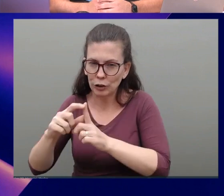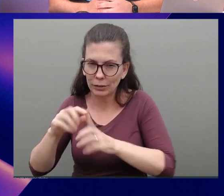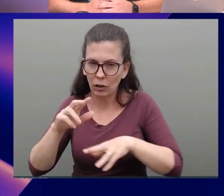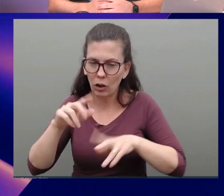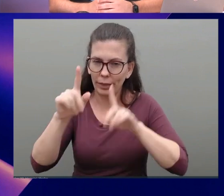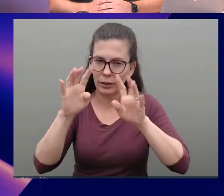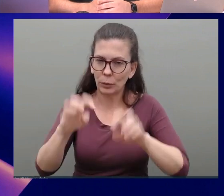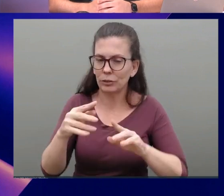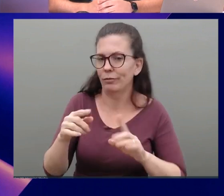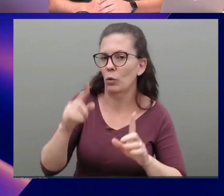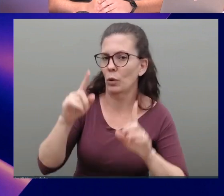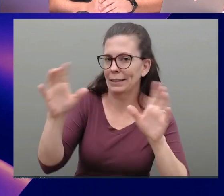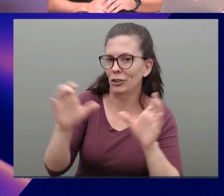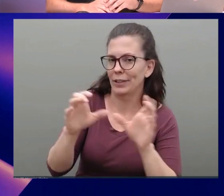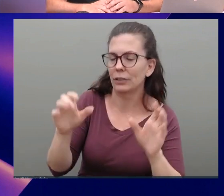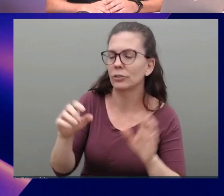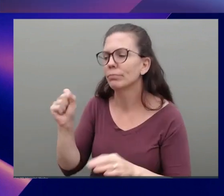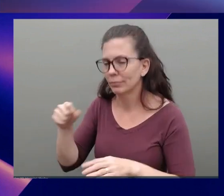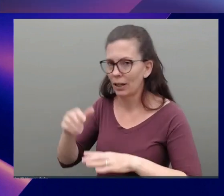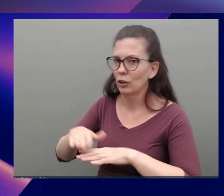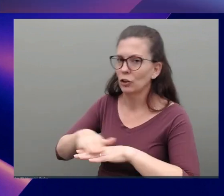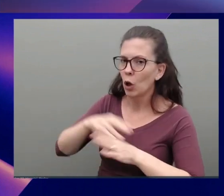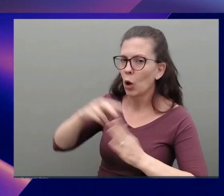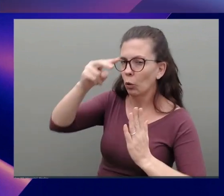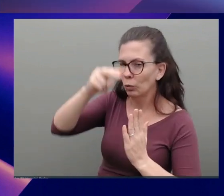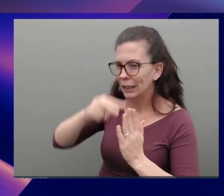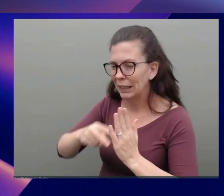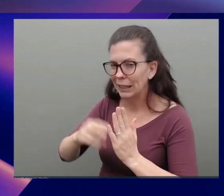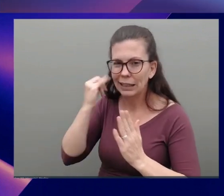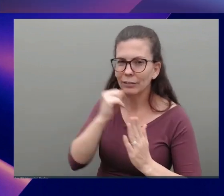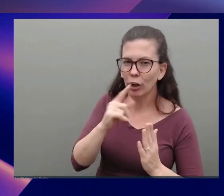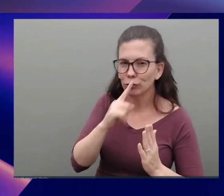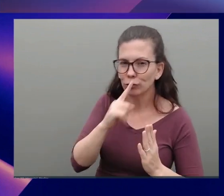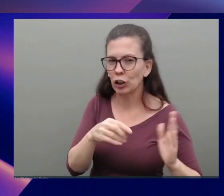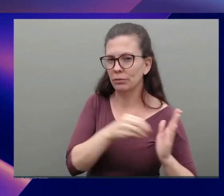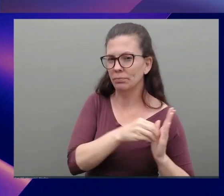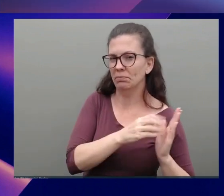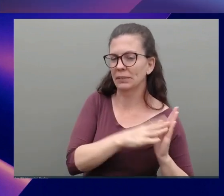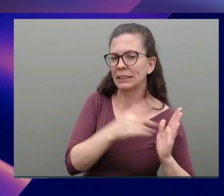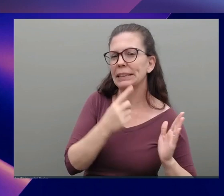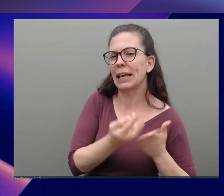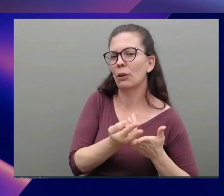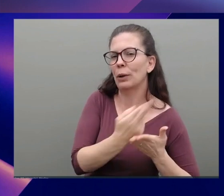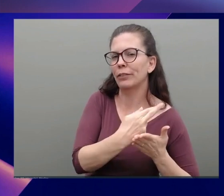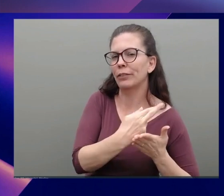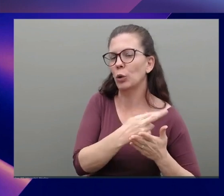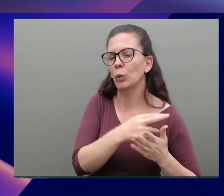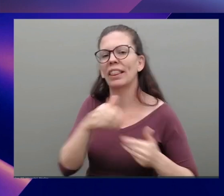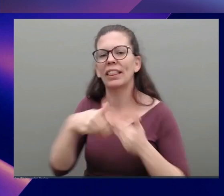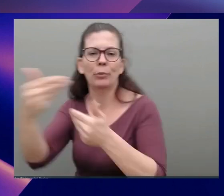Slow down, read it. If you still aren't sure, mark it for review, move on. Yeah, exactly. So, Amazon S3 Intelligent Tiering